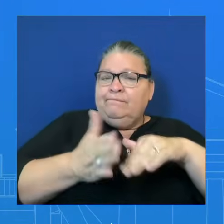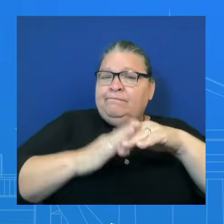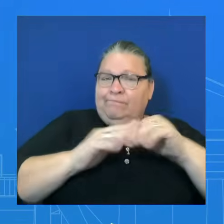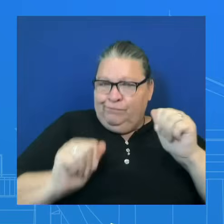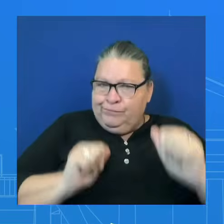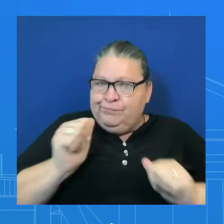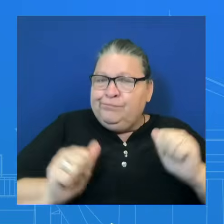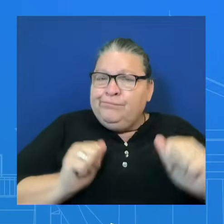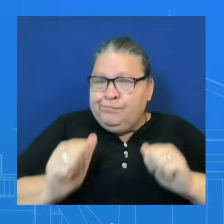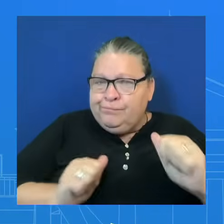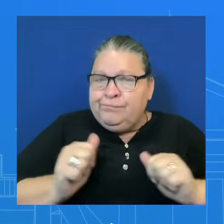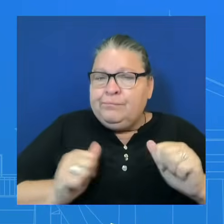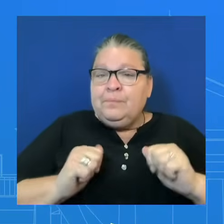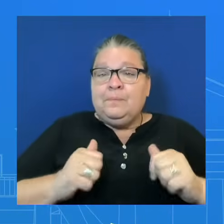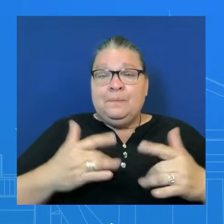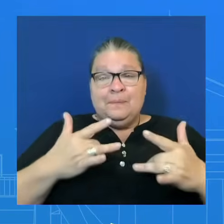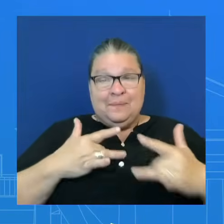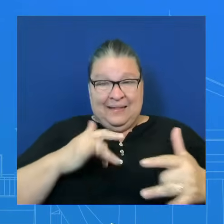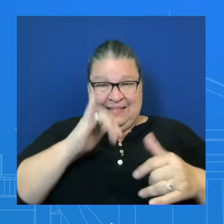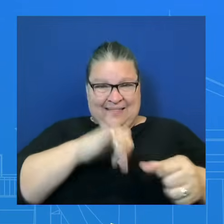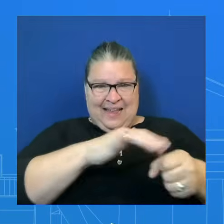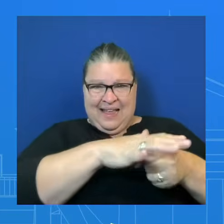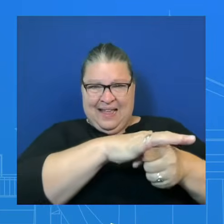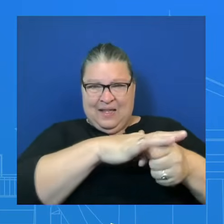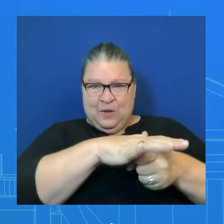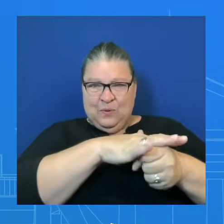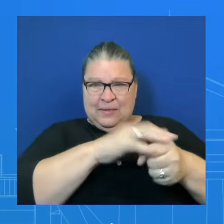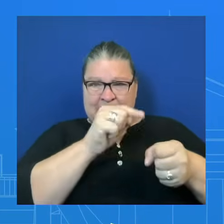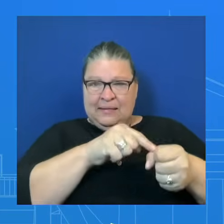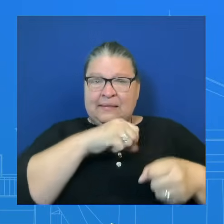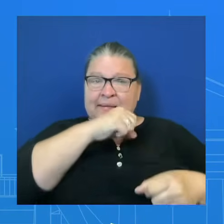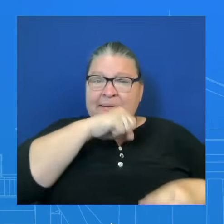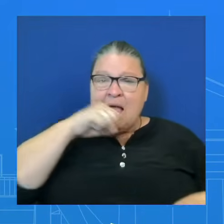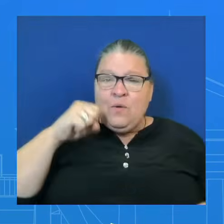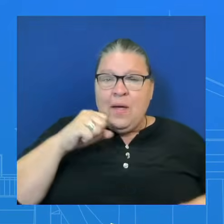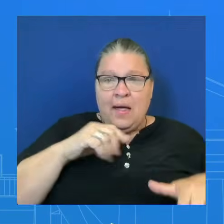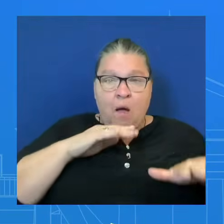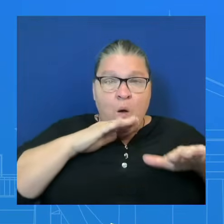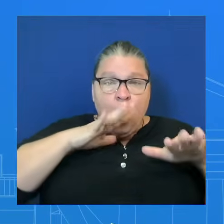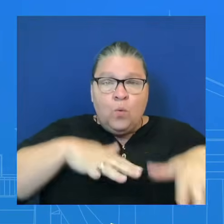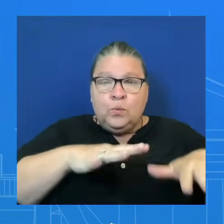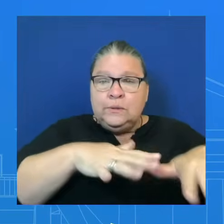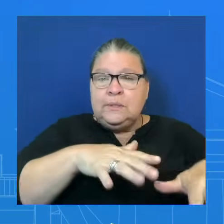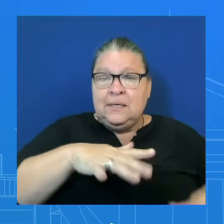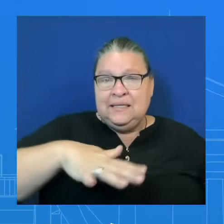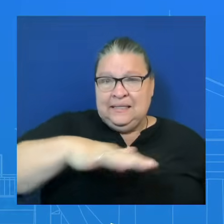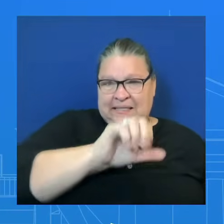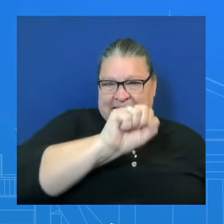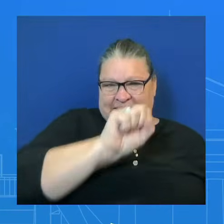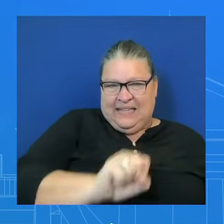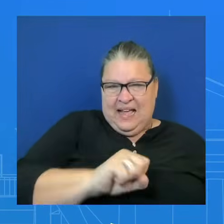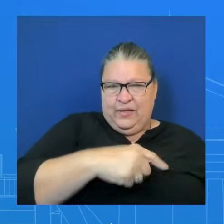and in the South China Sea. One -- the air intercept was over the South China Sea, and the maritime intercept that you talk about was in the Straits.